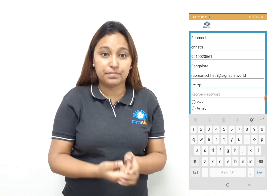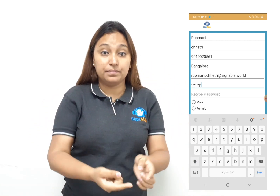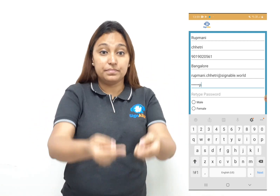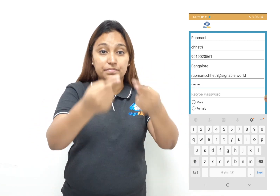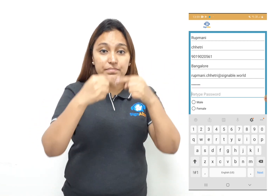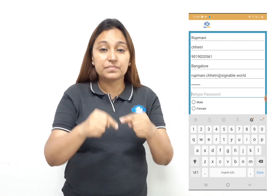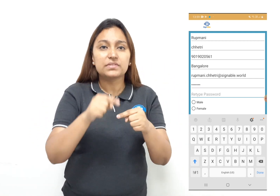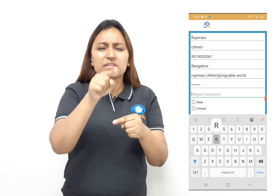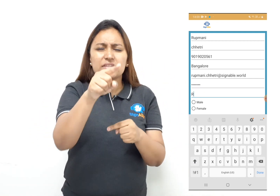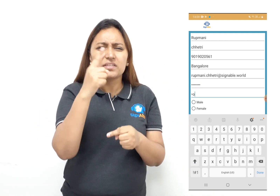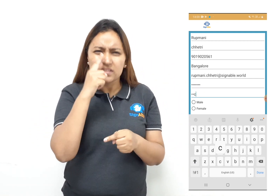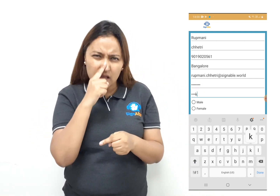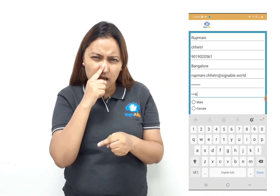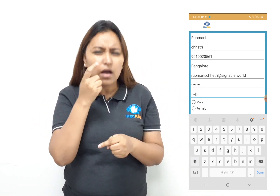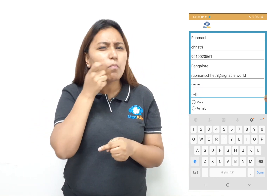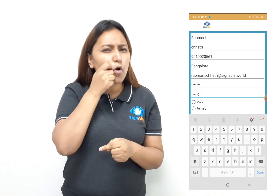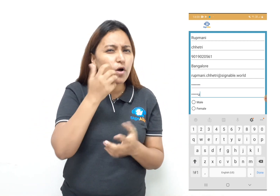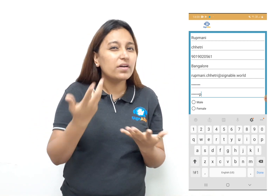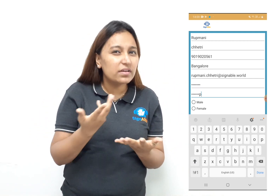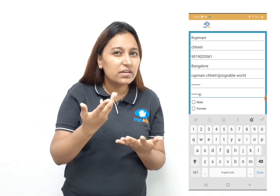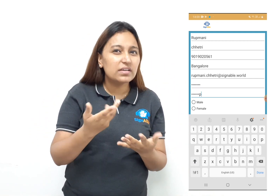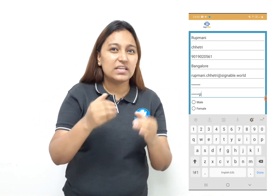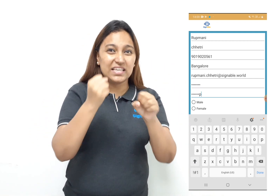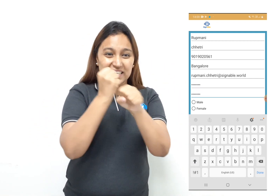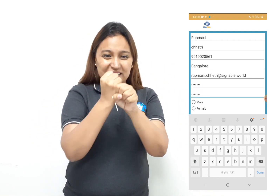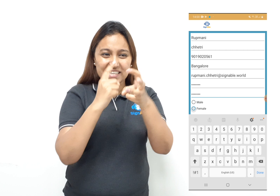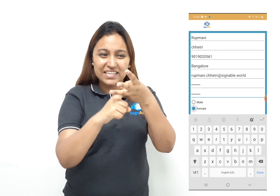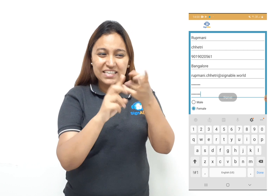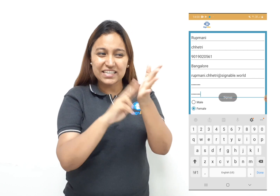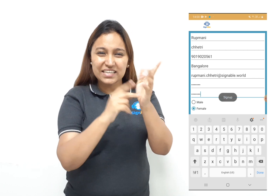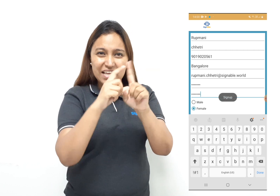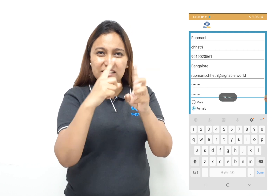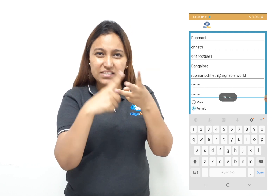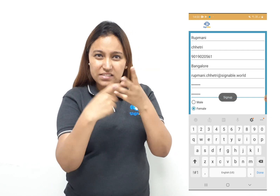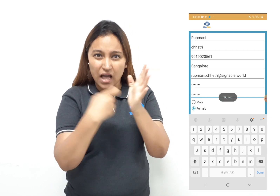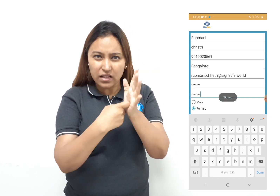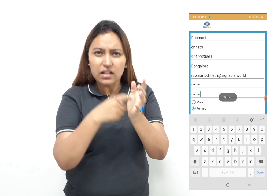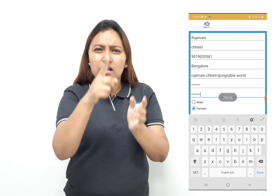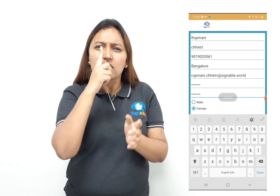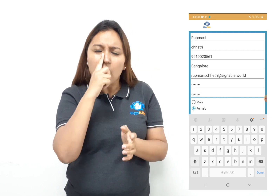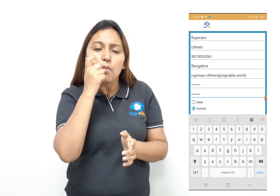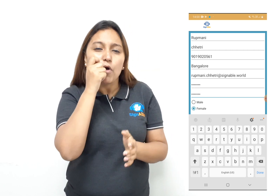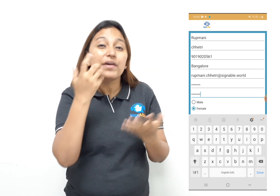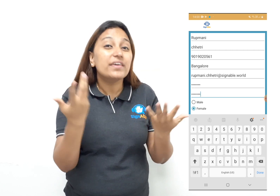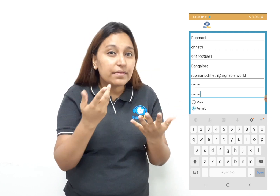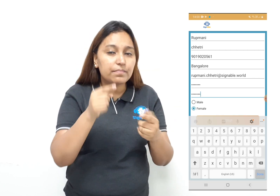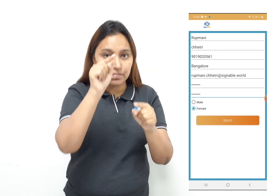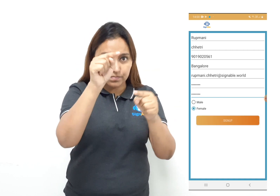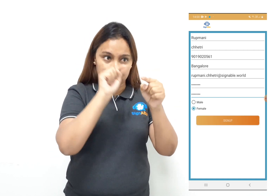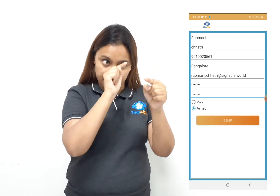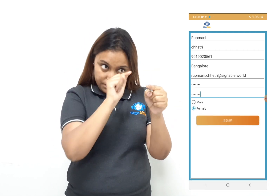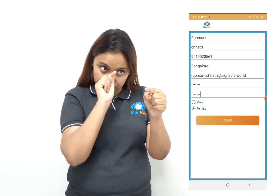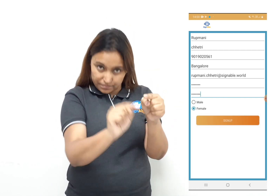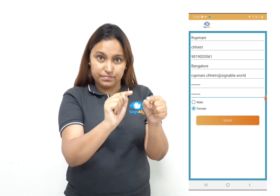Then select which gender you belong to, Male or Female.